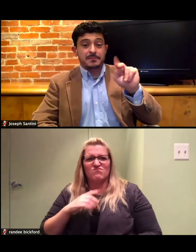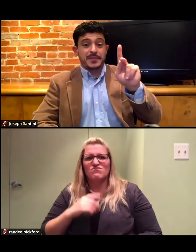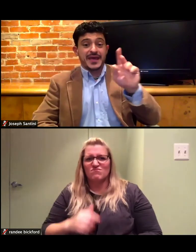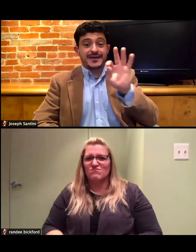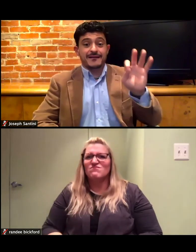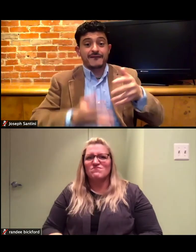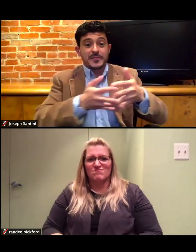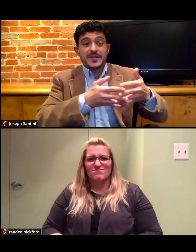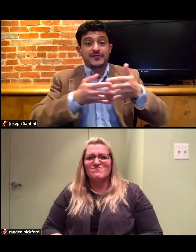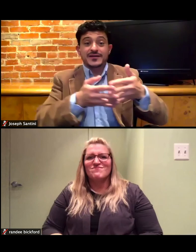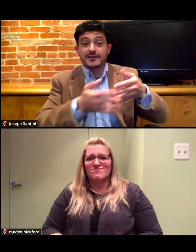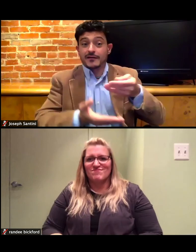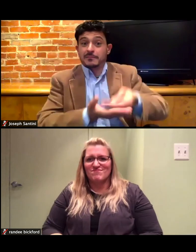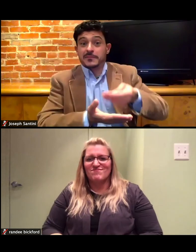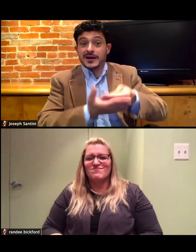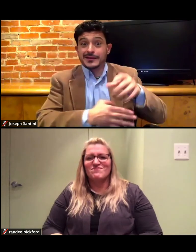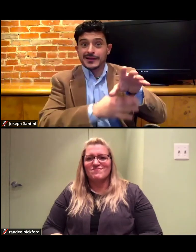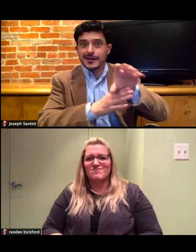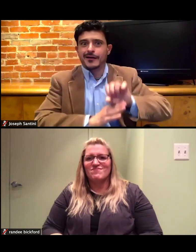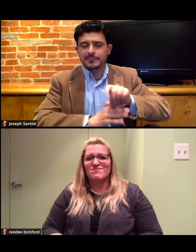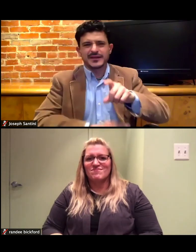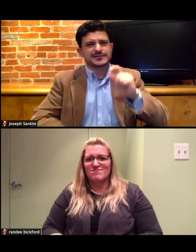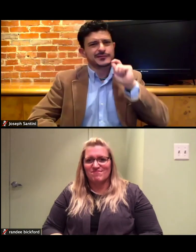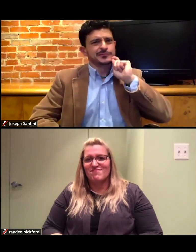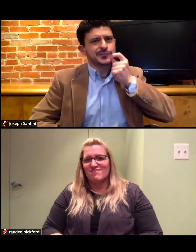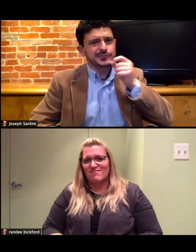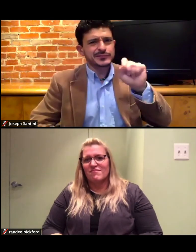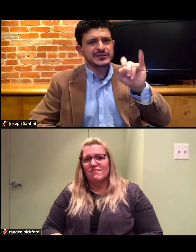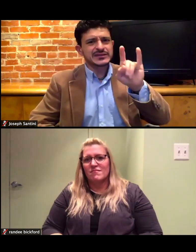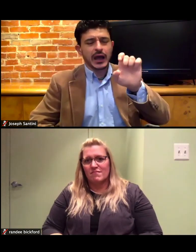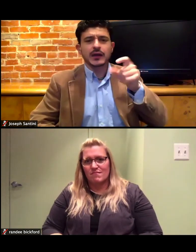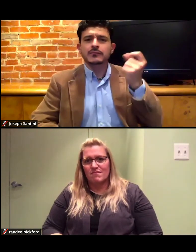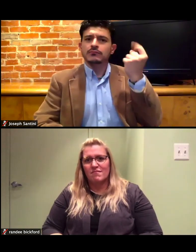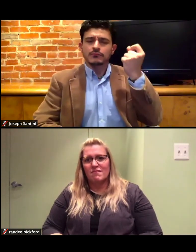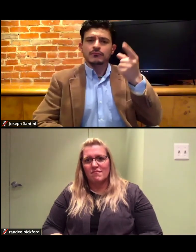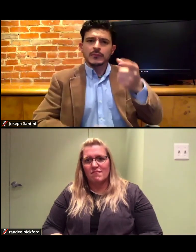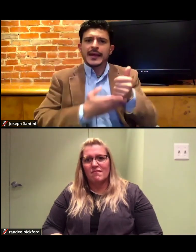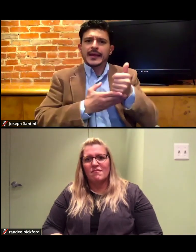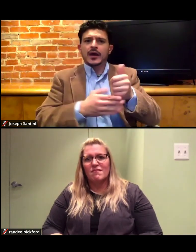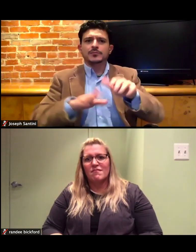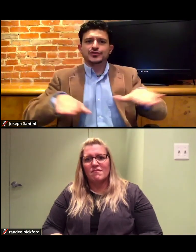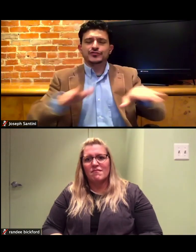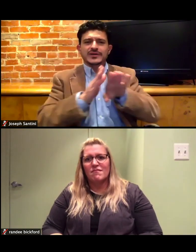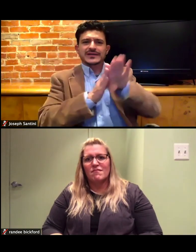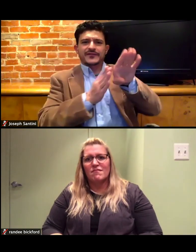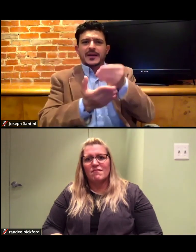as listed here. And Bank of America's financial site